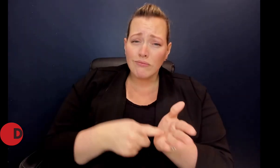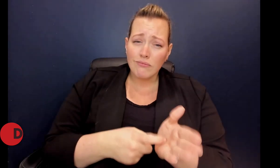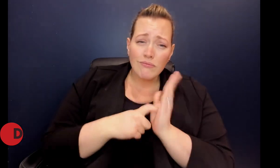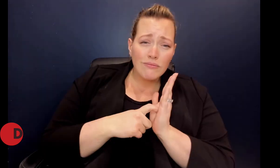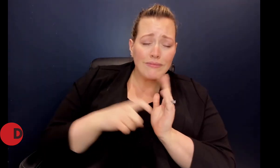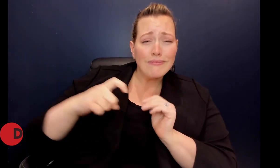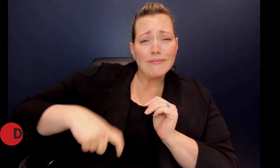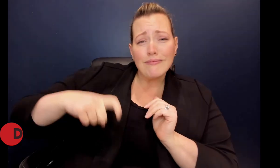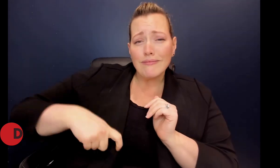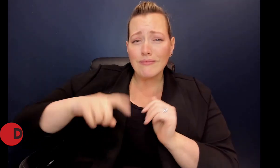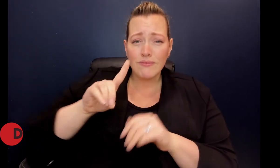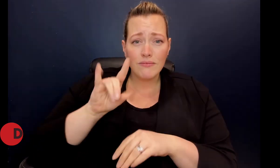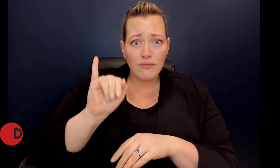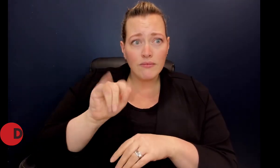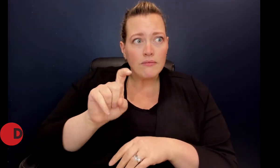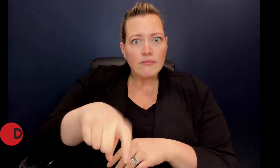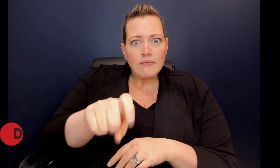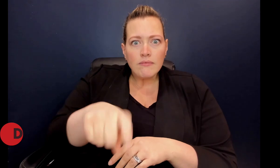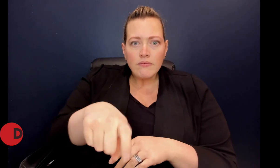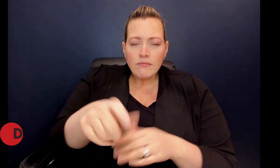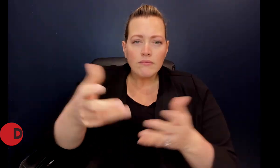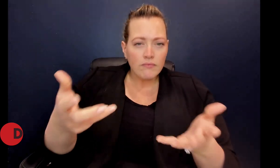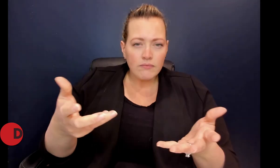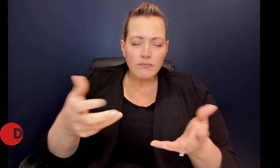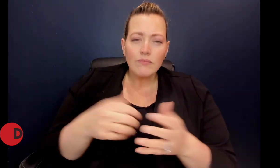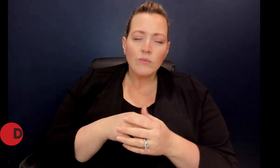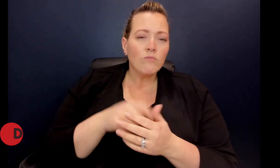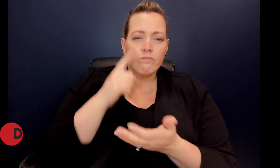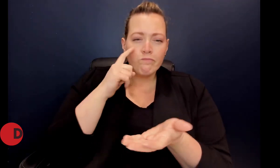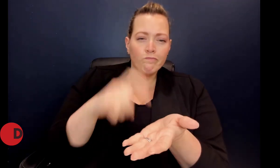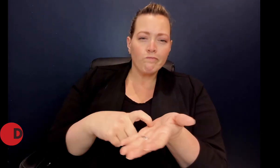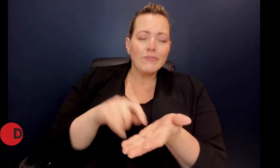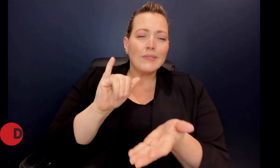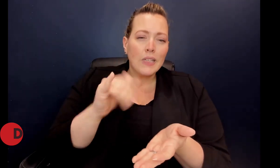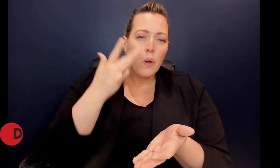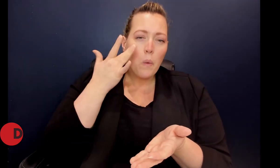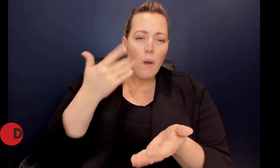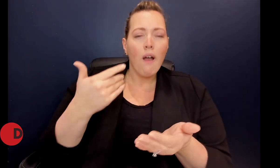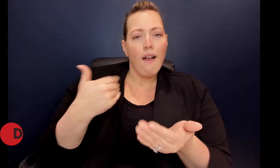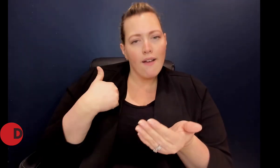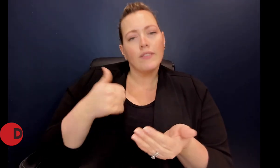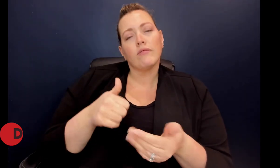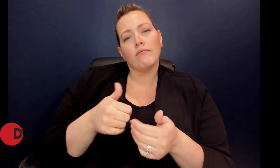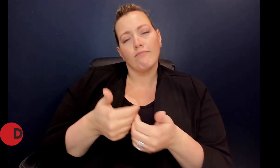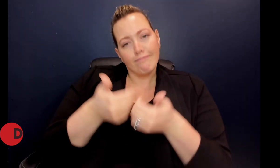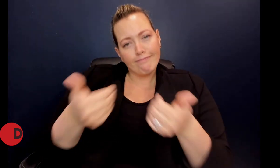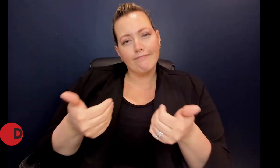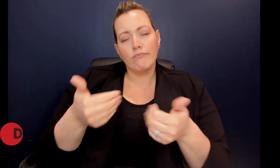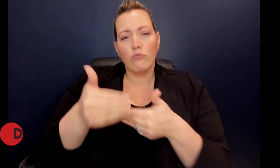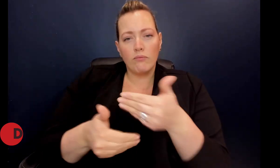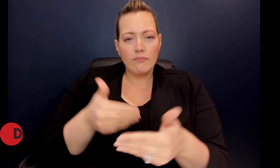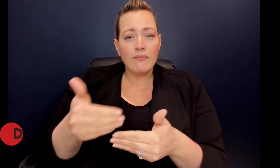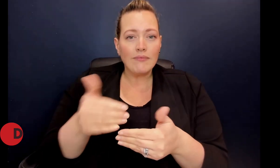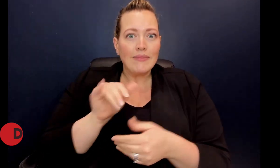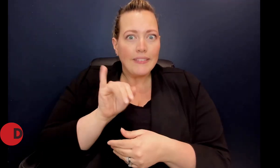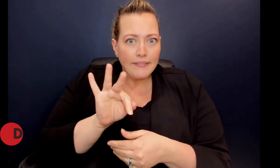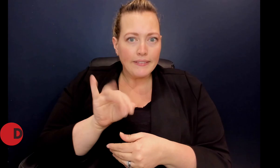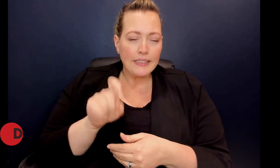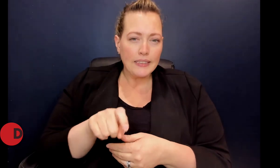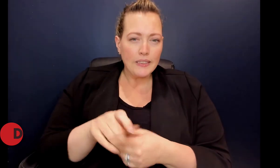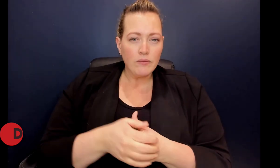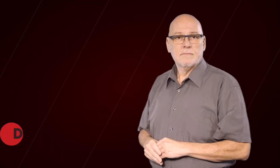a high need for DI’s. That is why we have an alternative path.